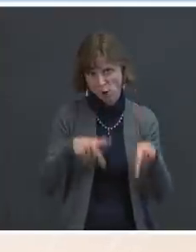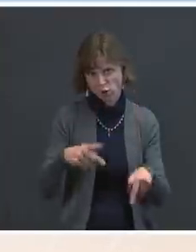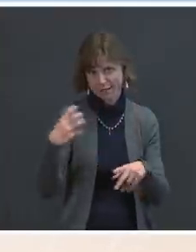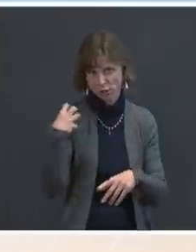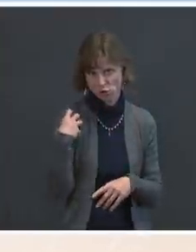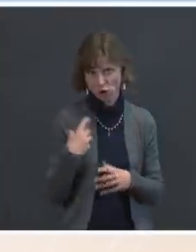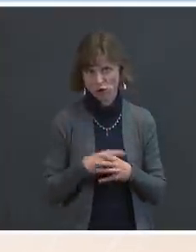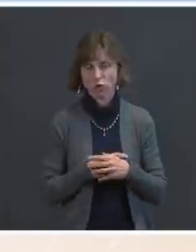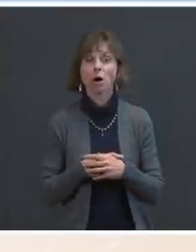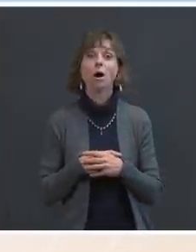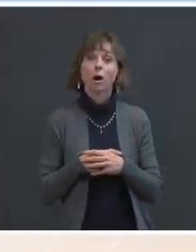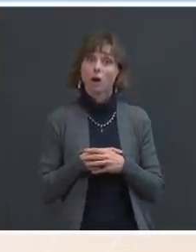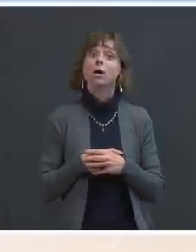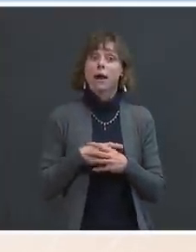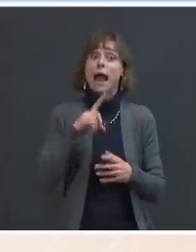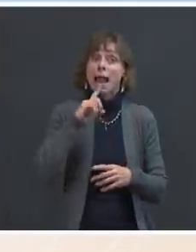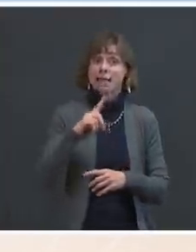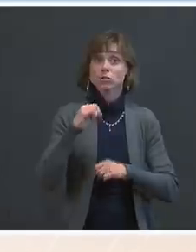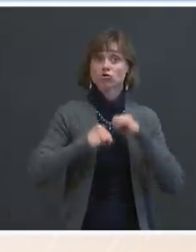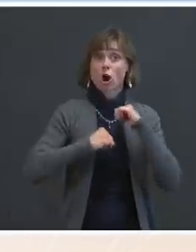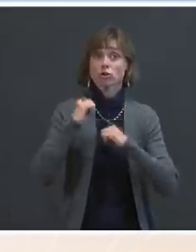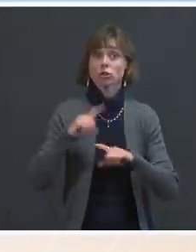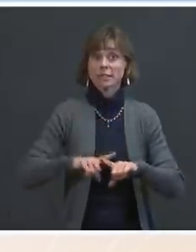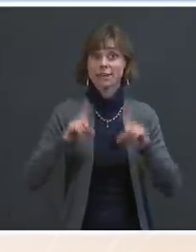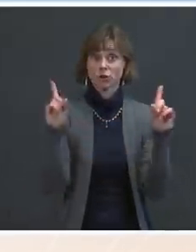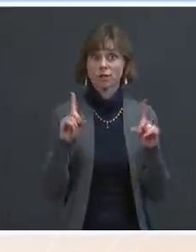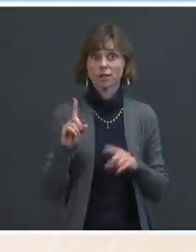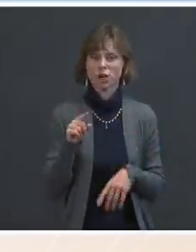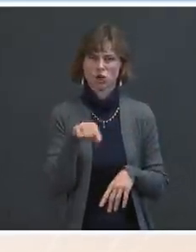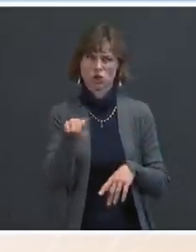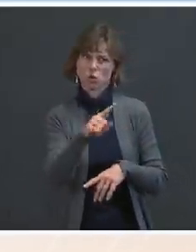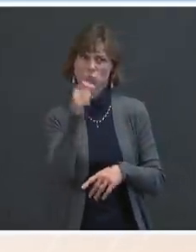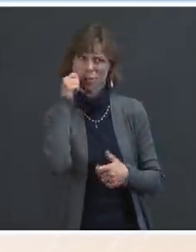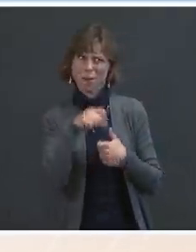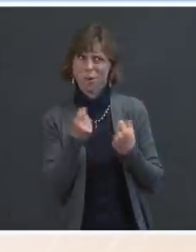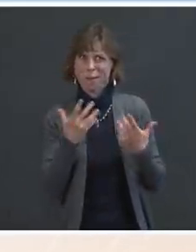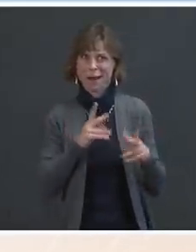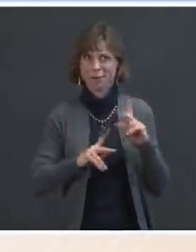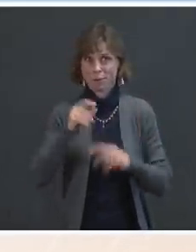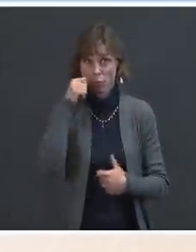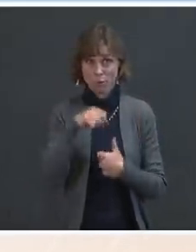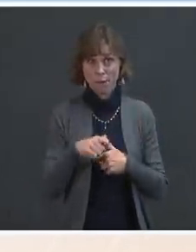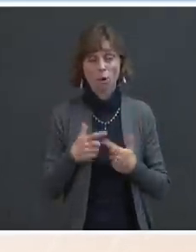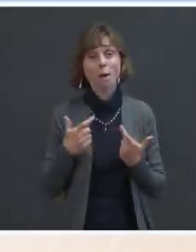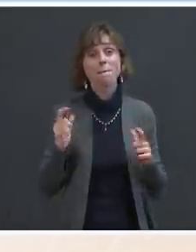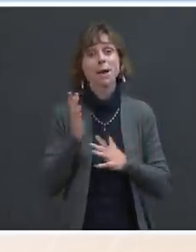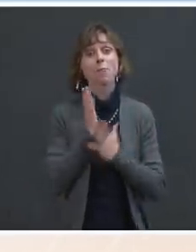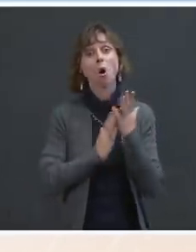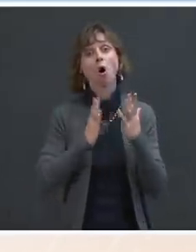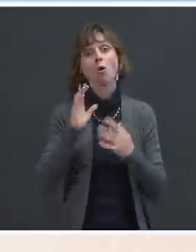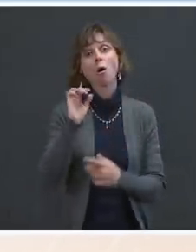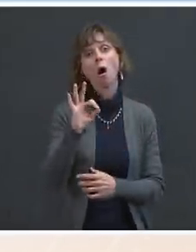It is structured very differently. As you remember, and I'm sure many people remember, the -- a big chunk of the Recovery Act